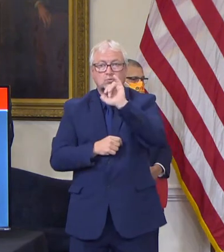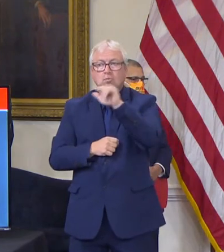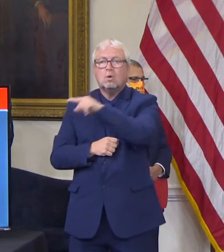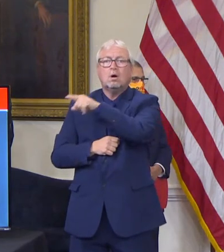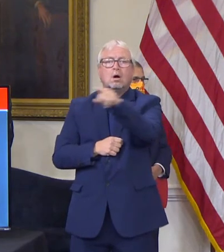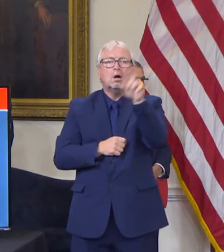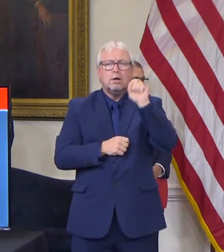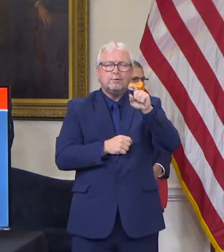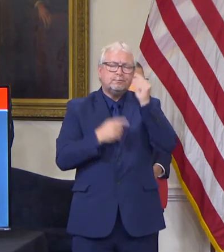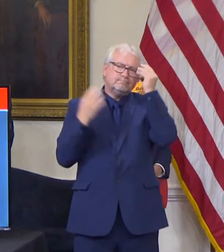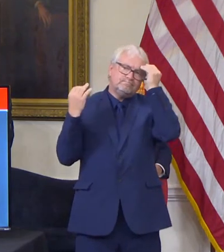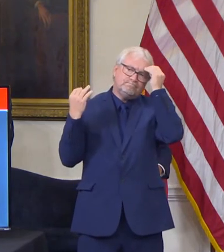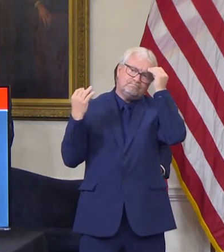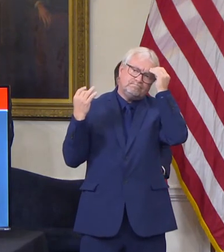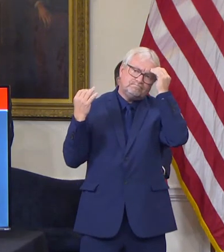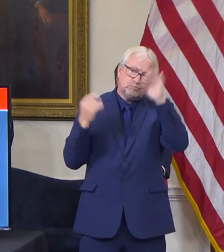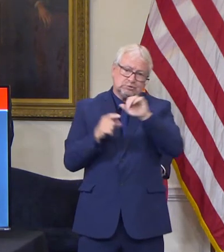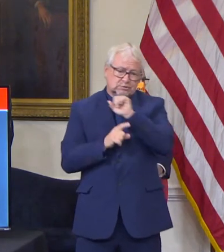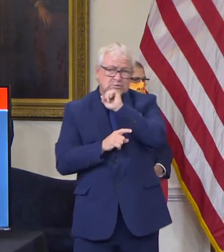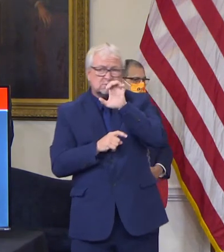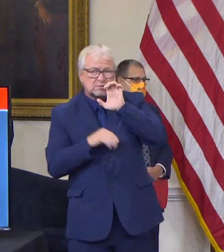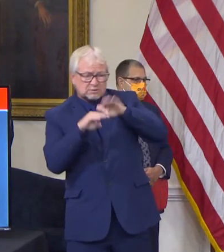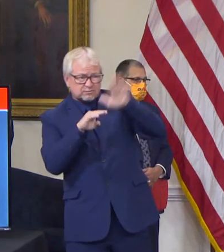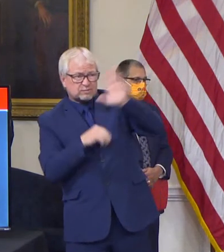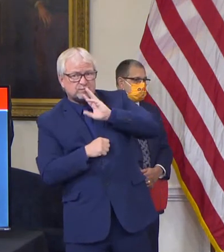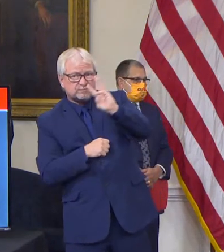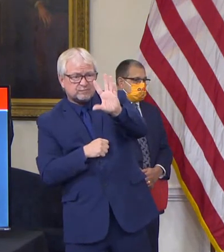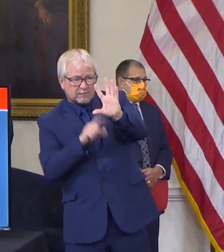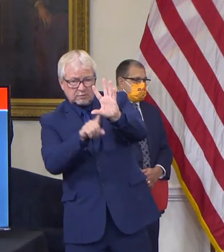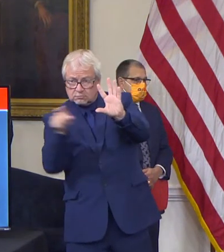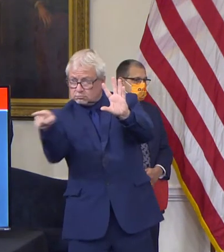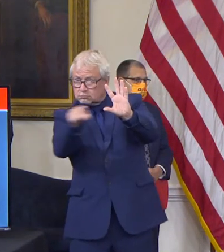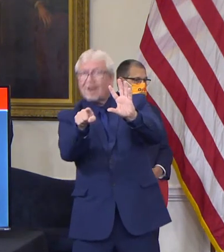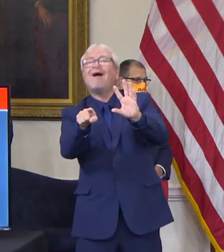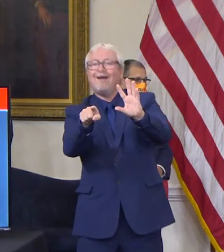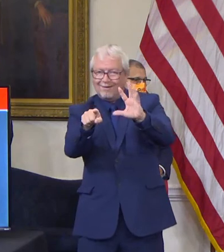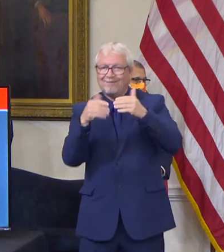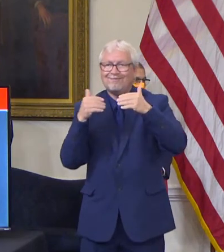underlying health conditions, and everyone 18 and older whose occupation puts them at increased risk, including first